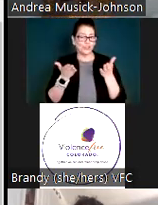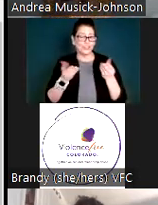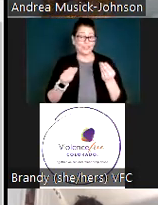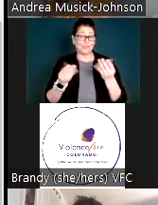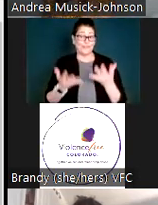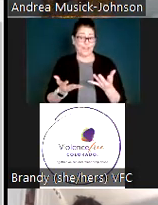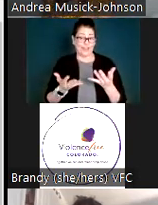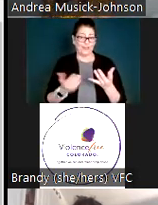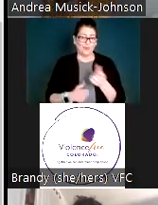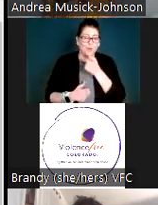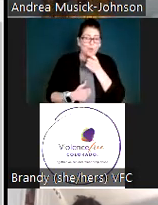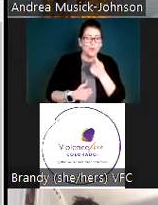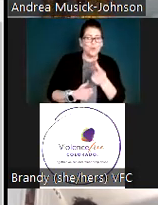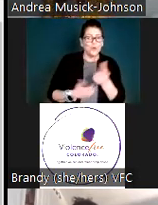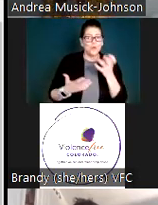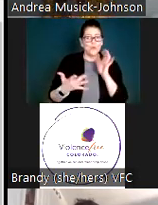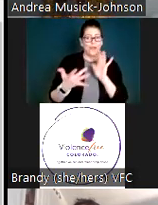interested in contacting. So let's just say that